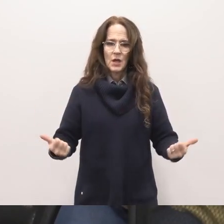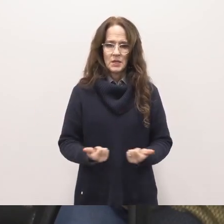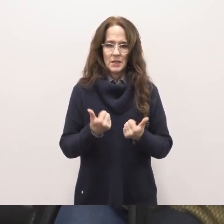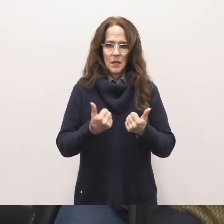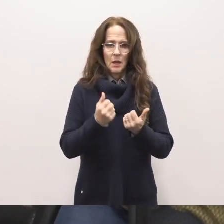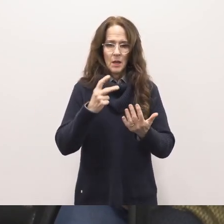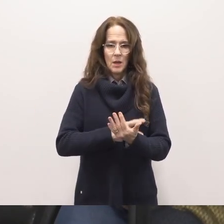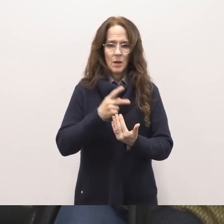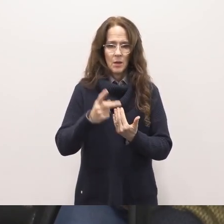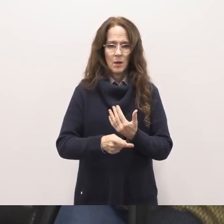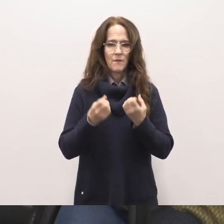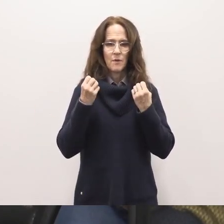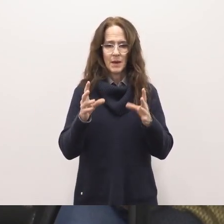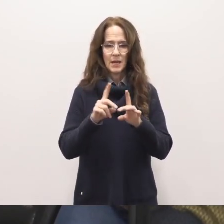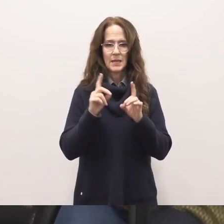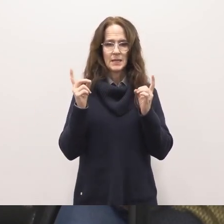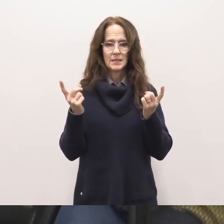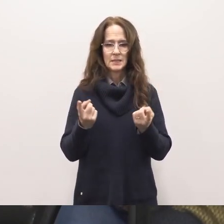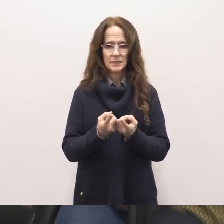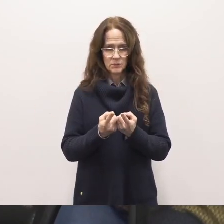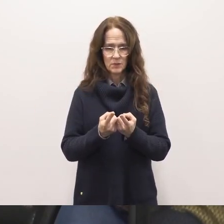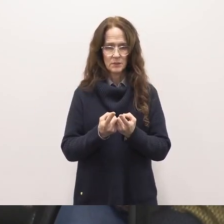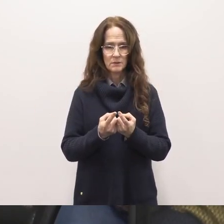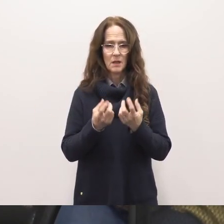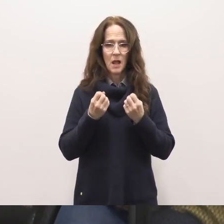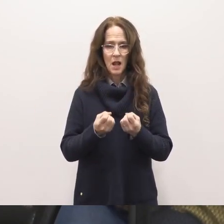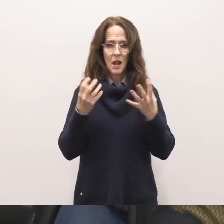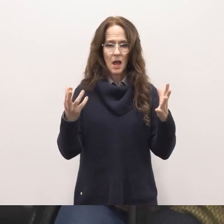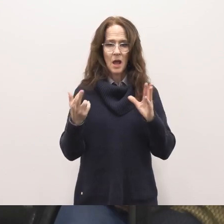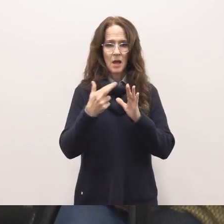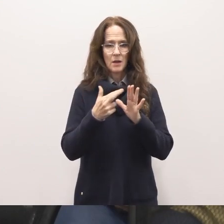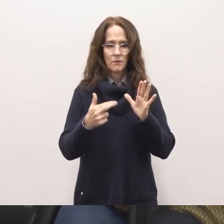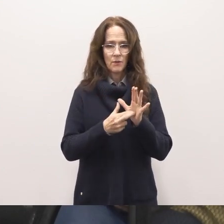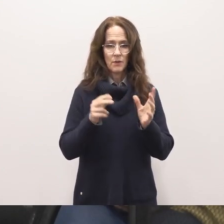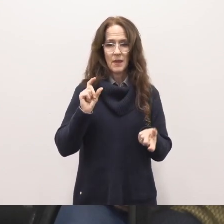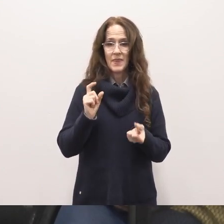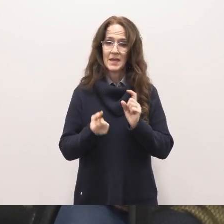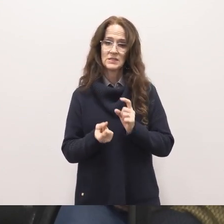for many districts, and there are a lot of rules, and they keep changing